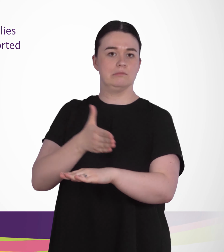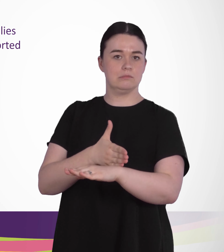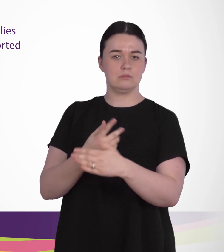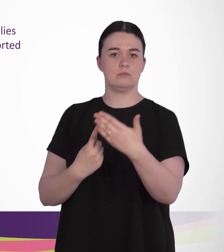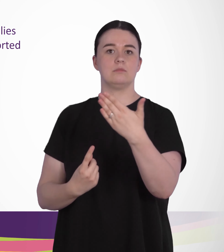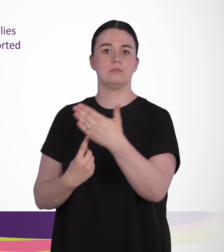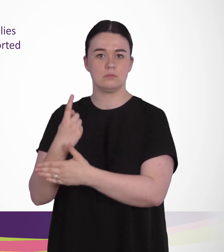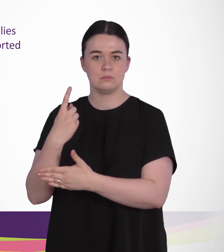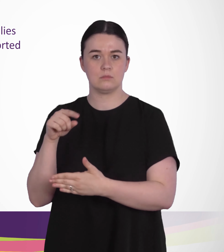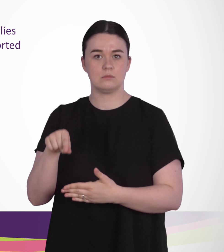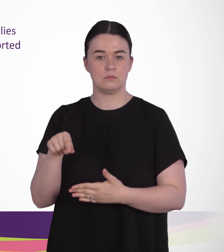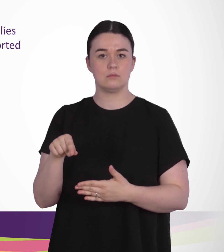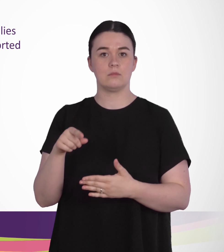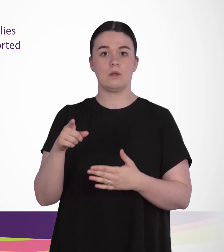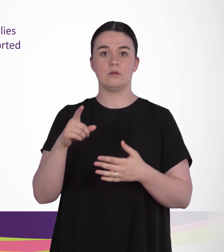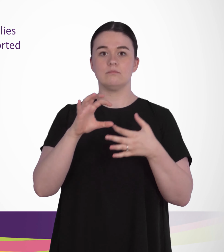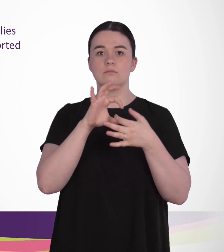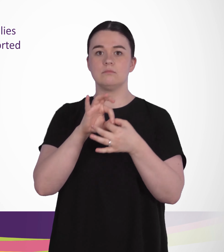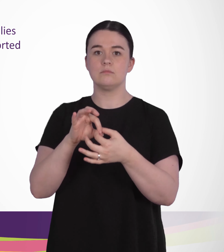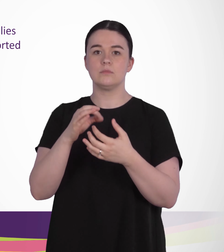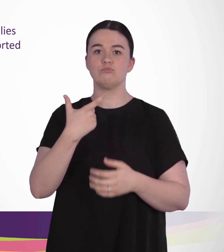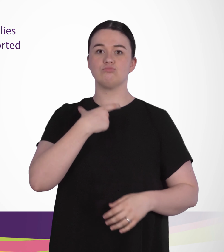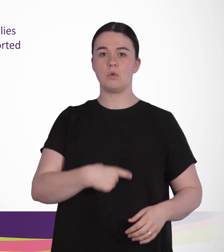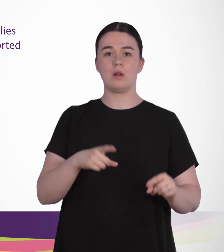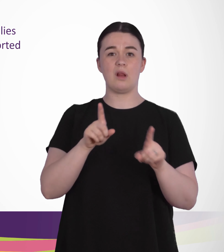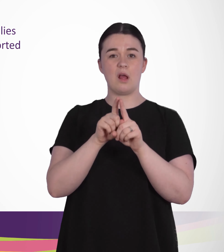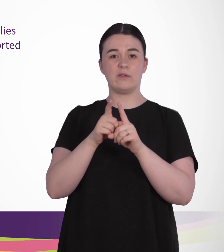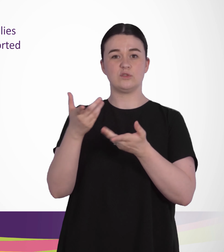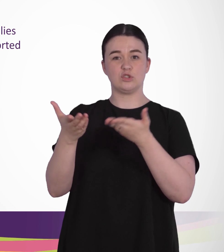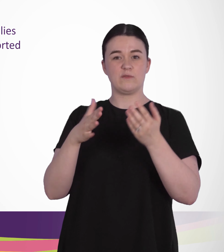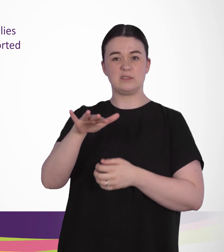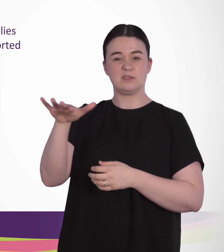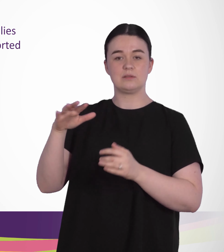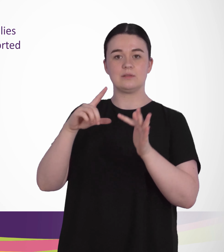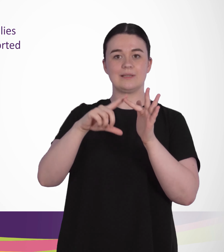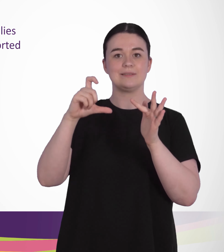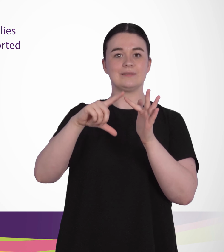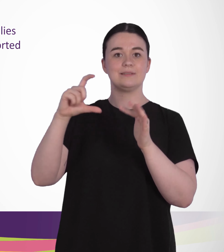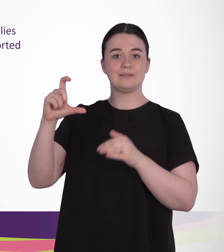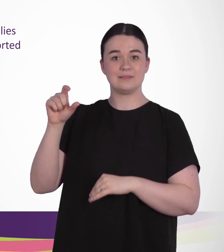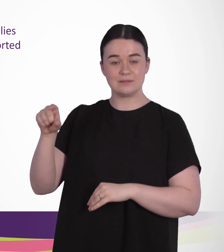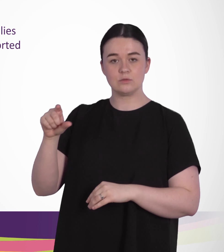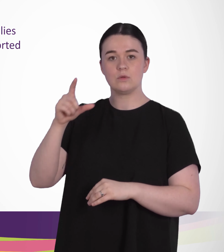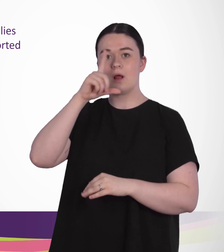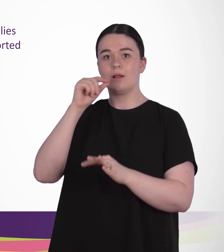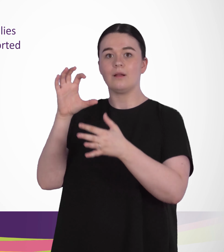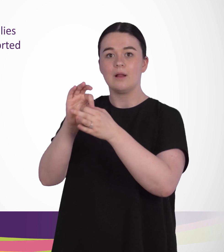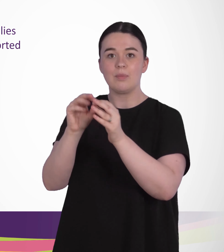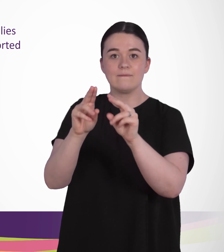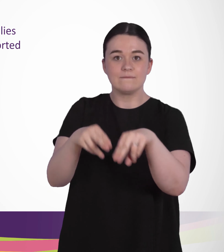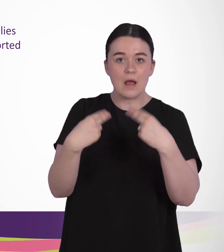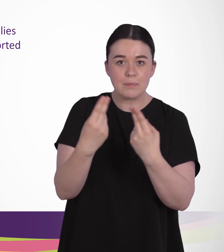This extended to suggestions about the role of services such as ECEC in helping connect families